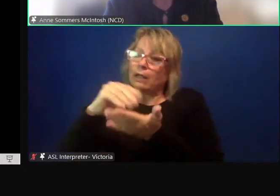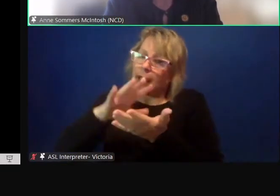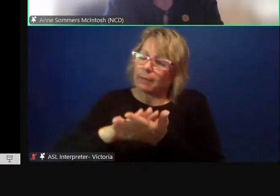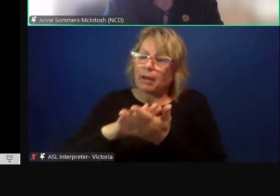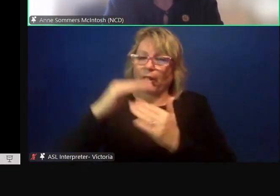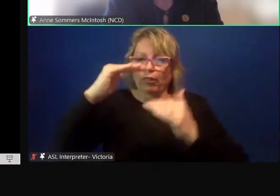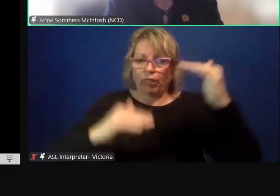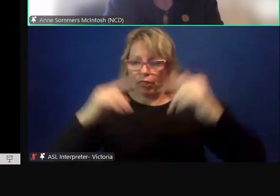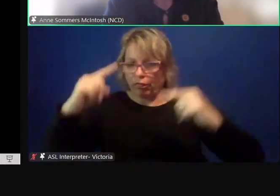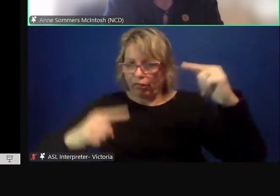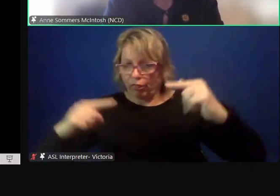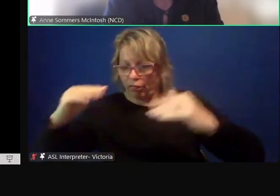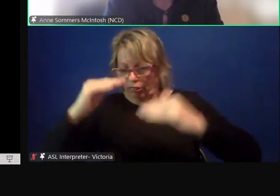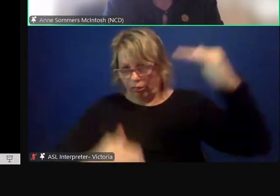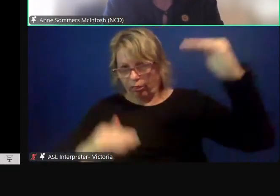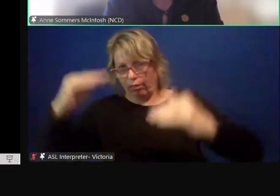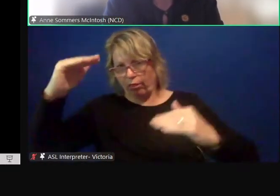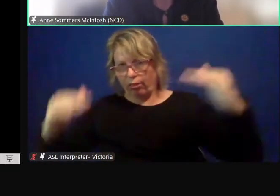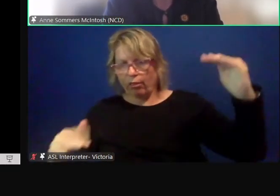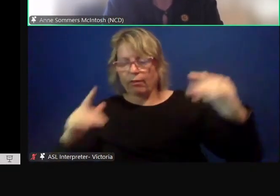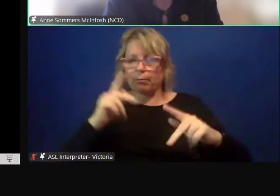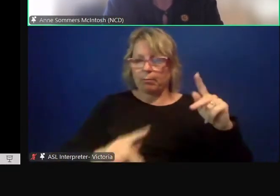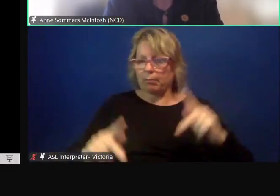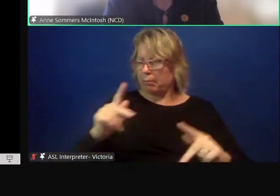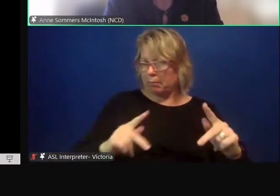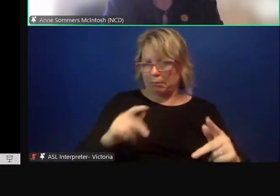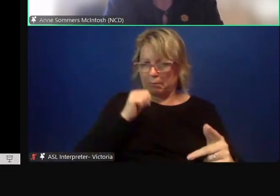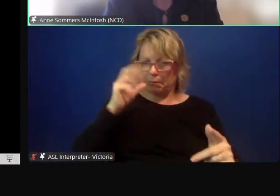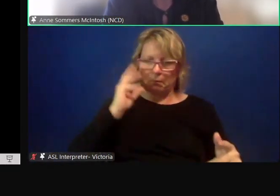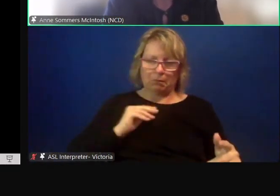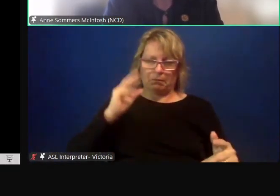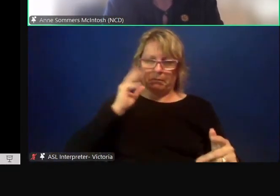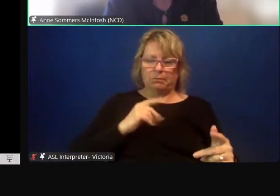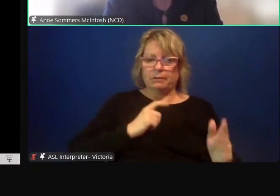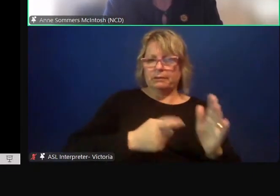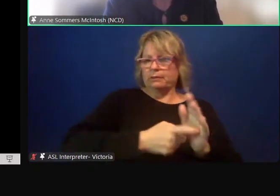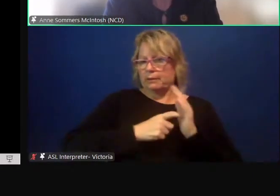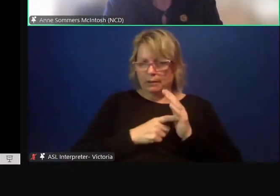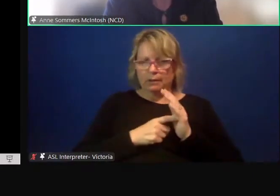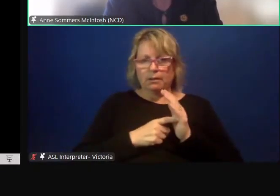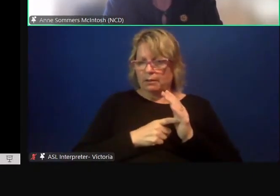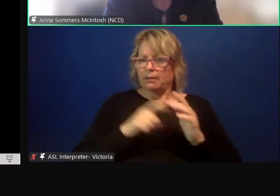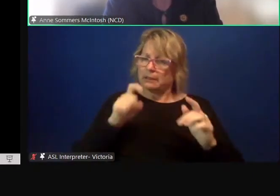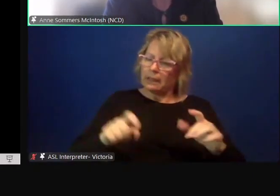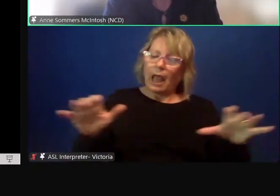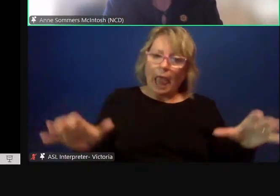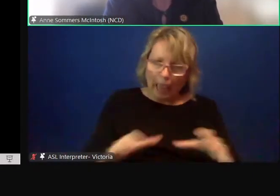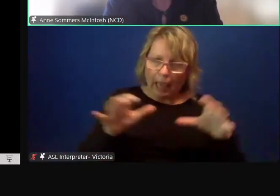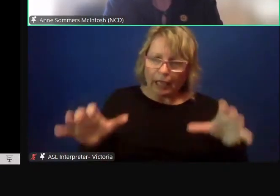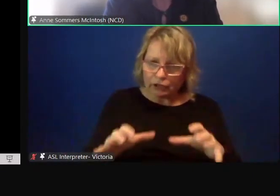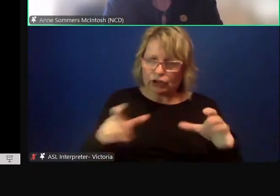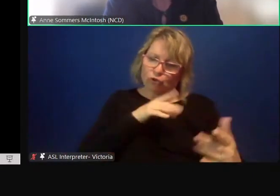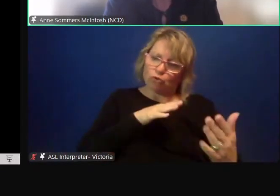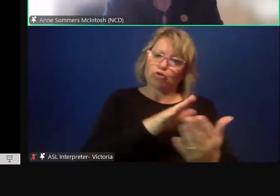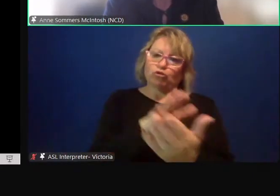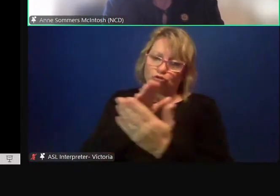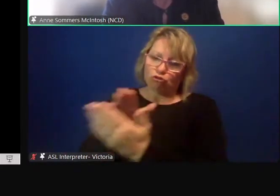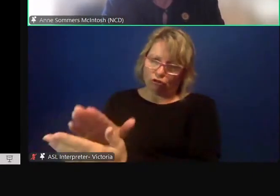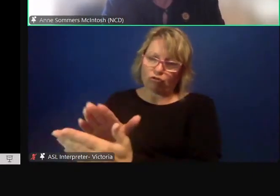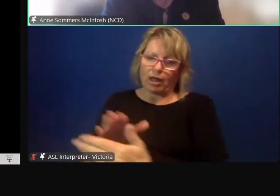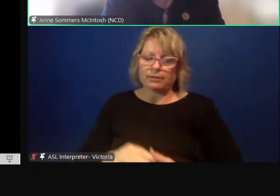with disability are gallingly experiencing the demand multi-pronged action to redress.